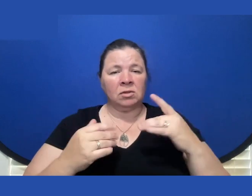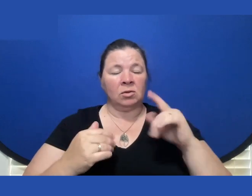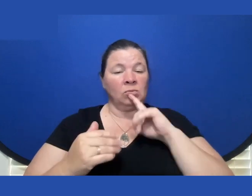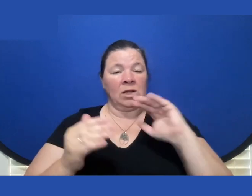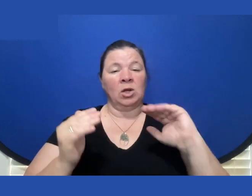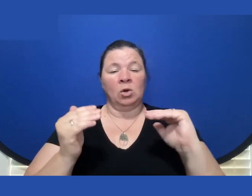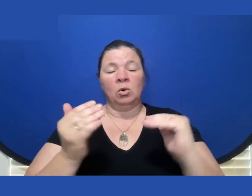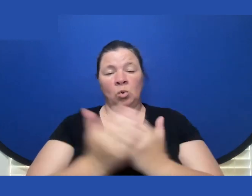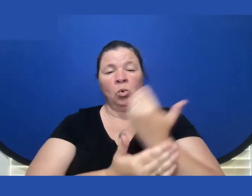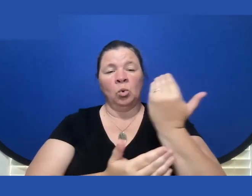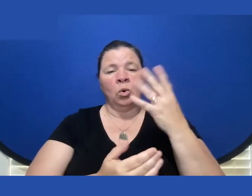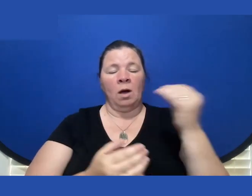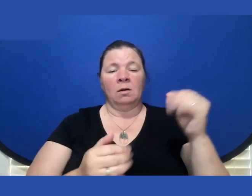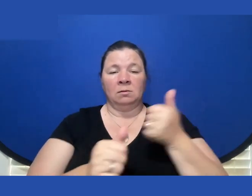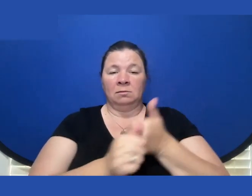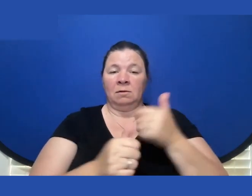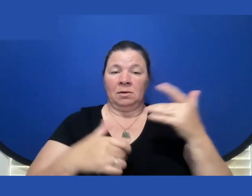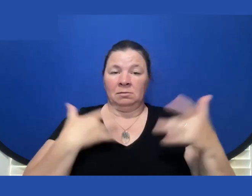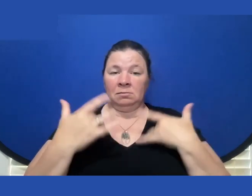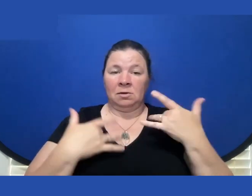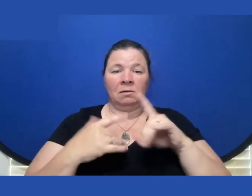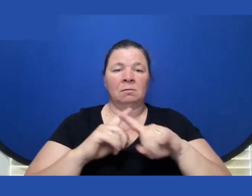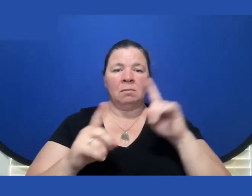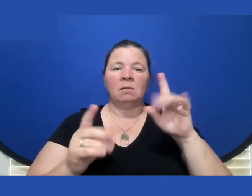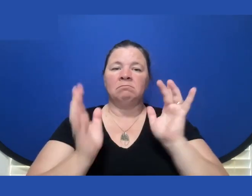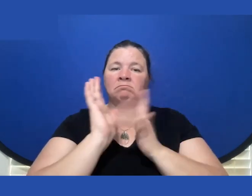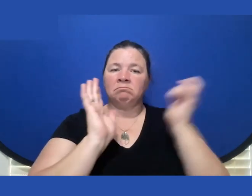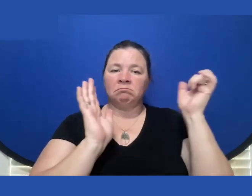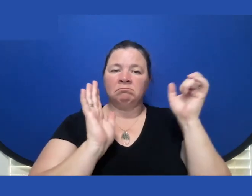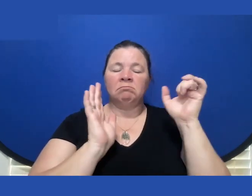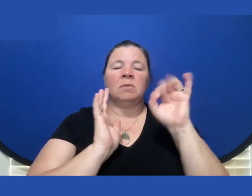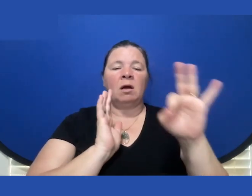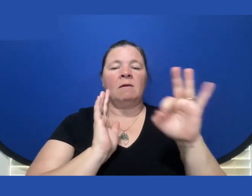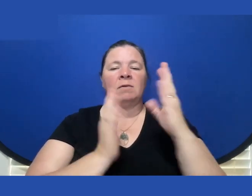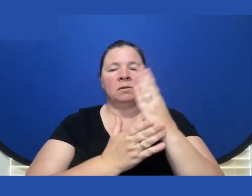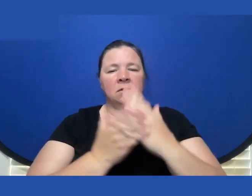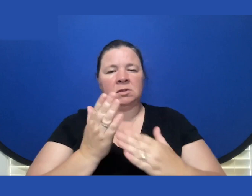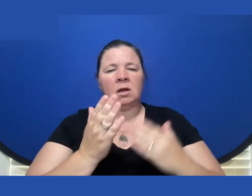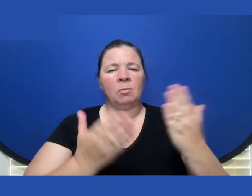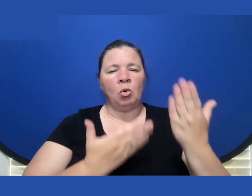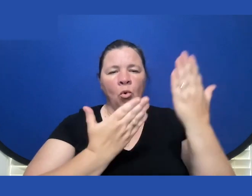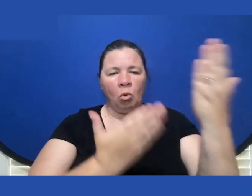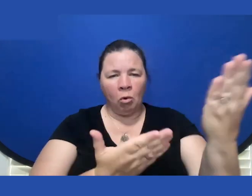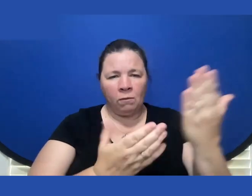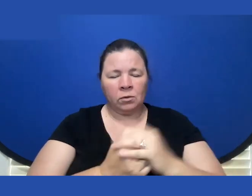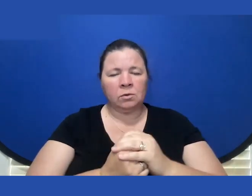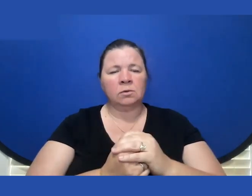but it is exciting, and we're definitely taking advantage of some of the offerings and the promotions